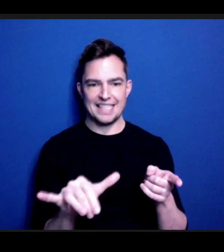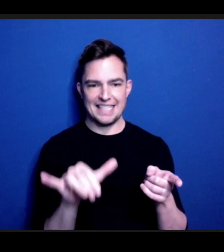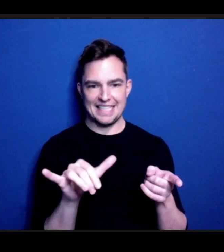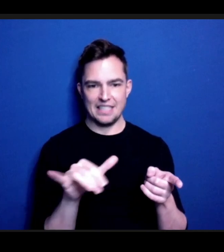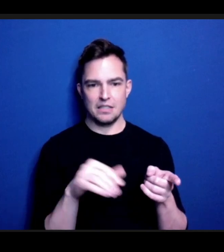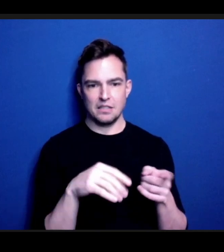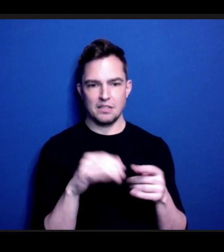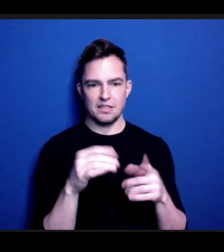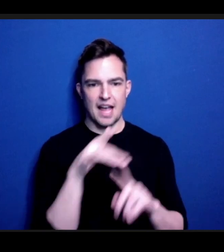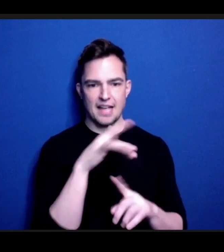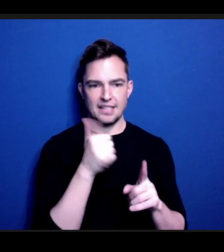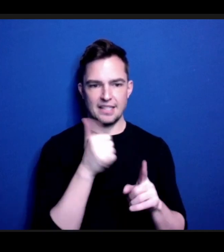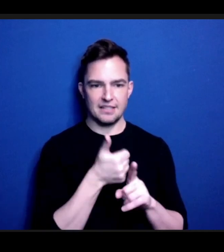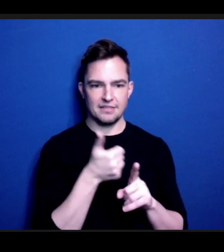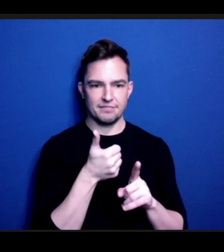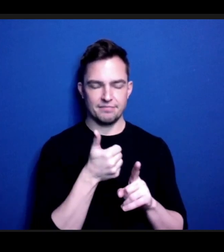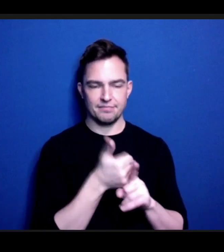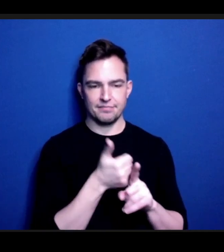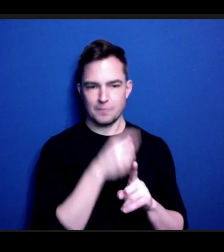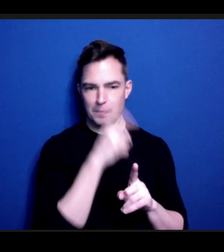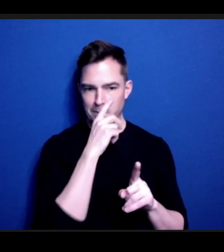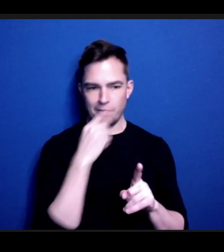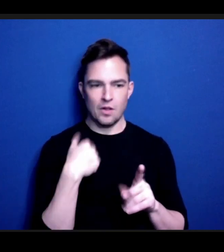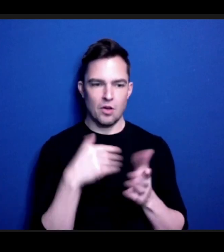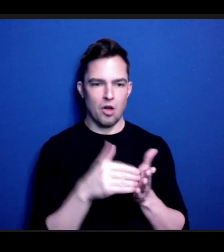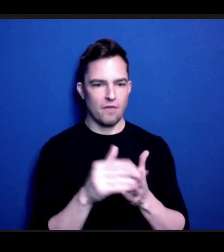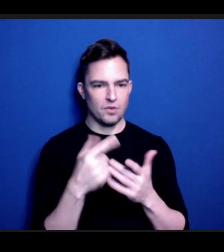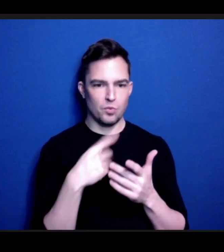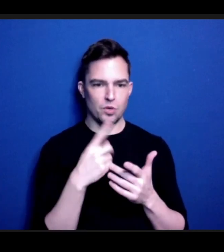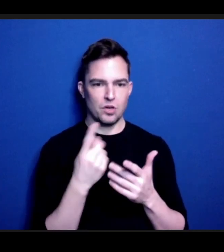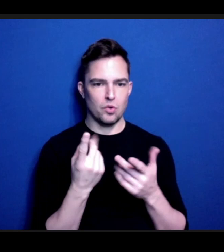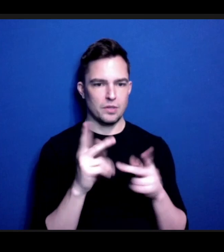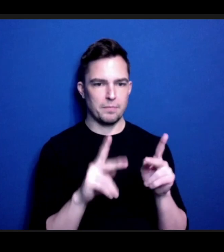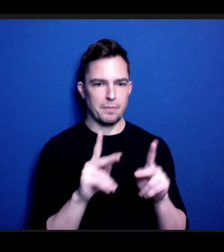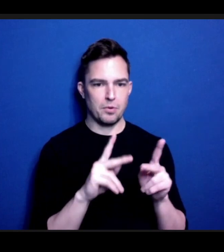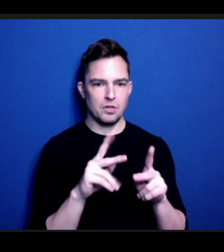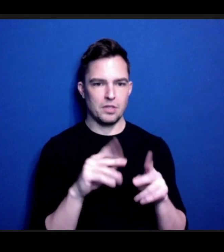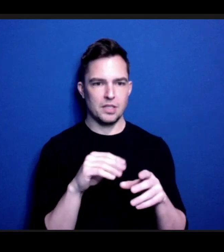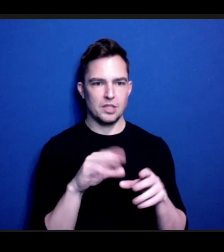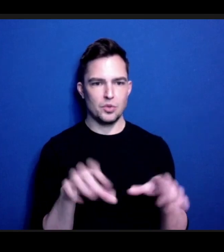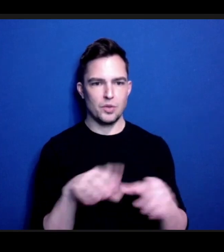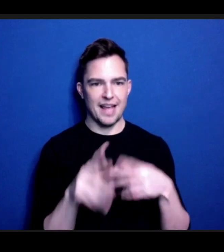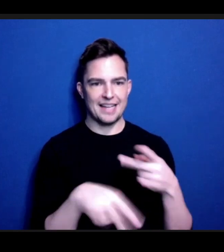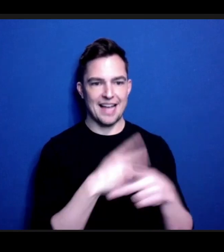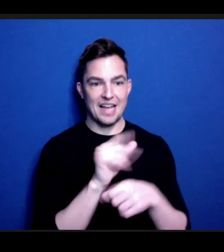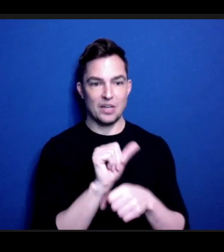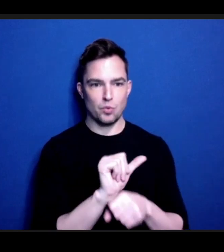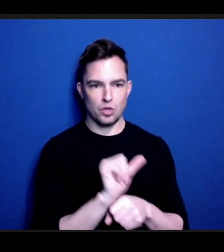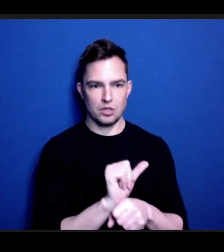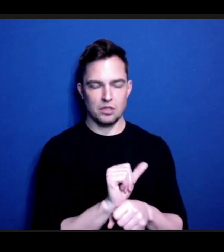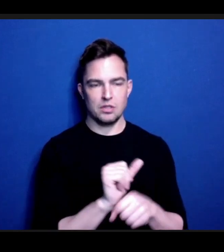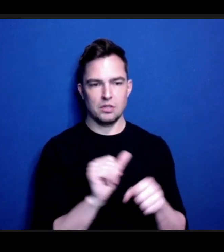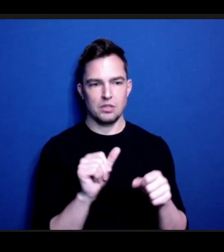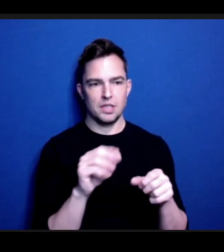is often. Often we are the only ones in the spaces and places that we're in doing the kinds of work that we are doing in the way that we do it, which is very community-oriented,